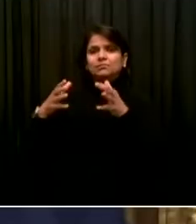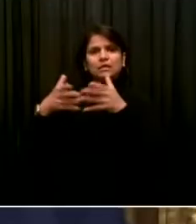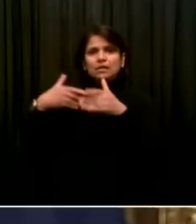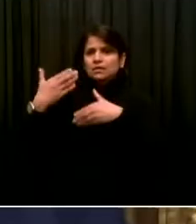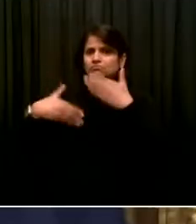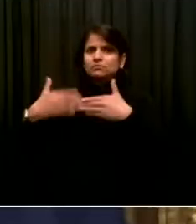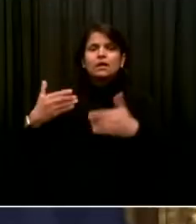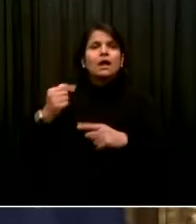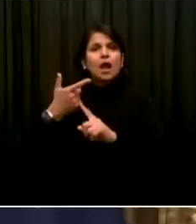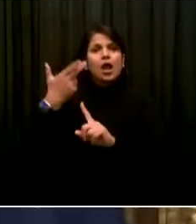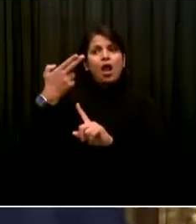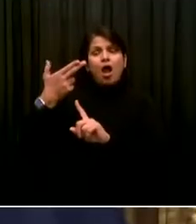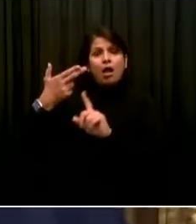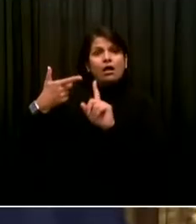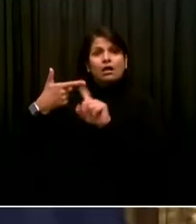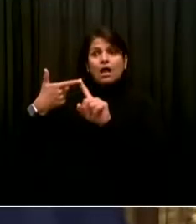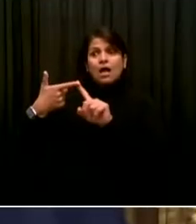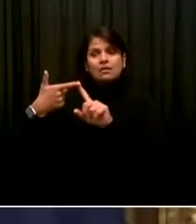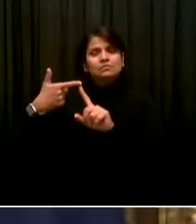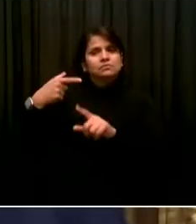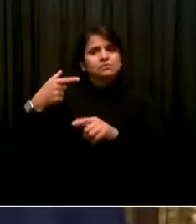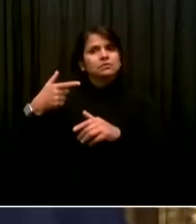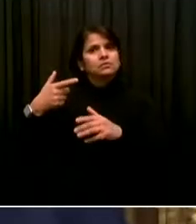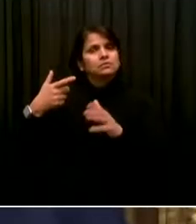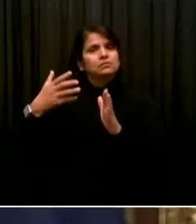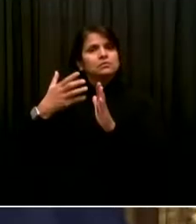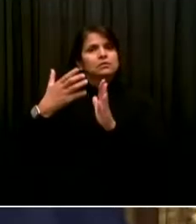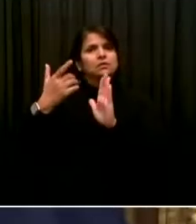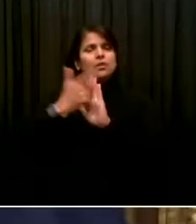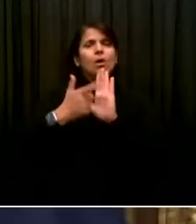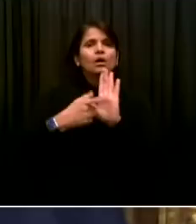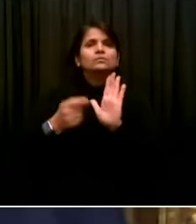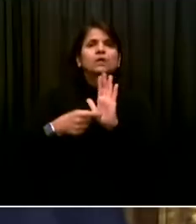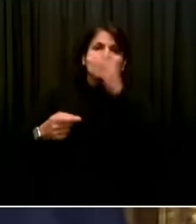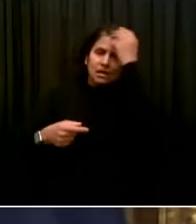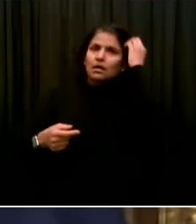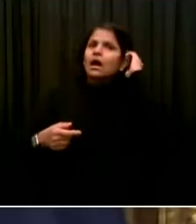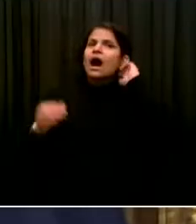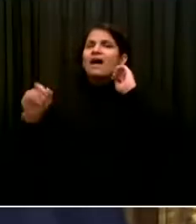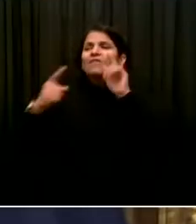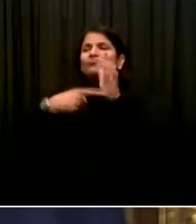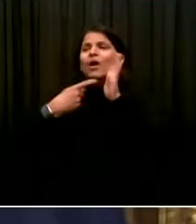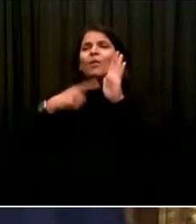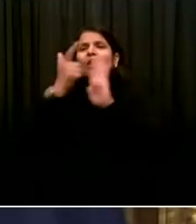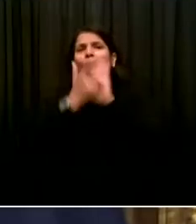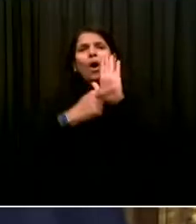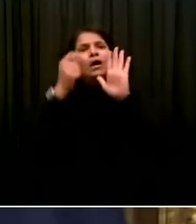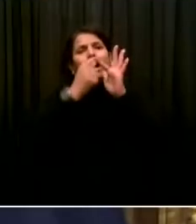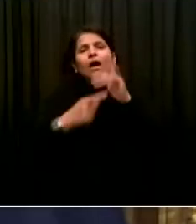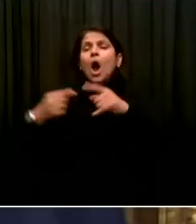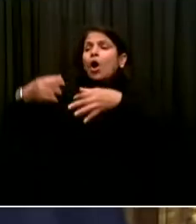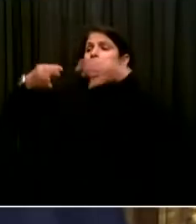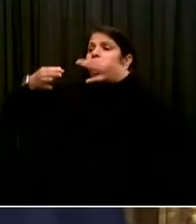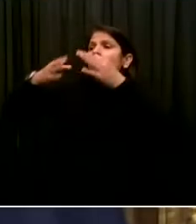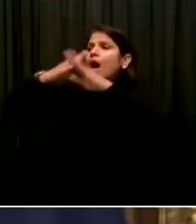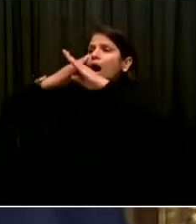MOVE FORWARD EARLIER WITH GUN CHARGES. REMOVING DISCLOSURE REQUIREMENTS THAT JAM UP THE